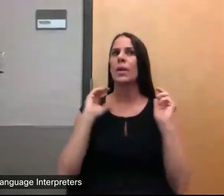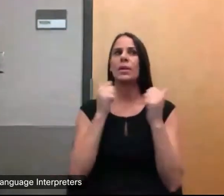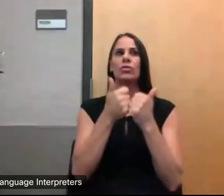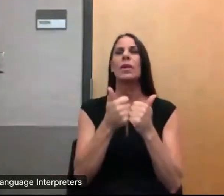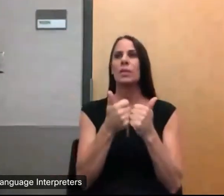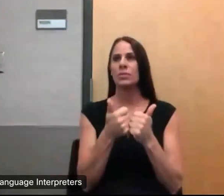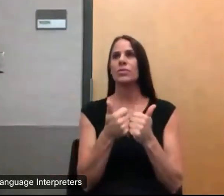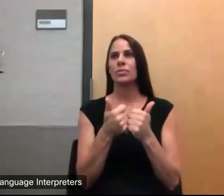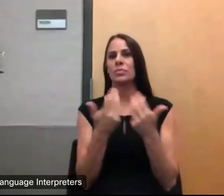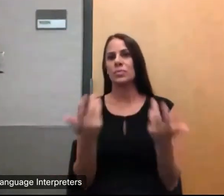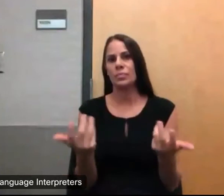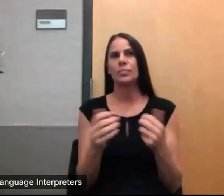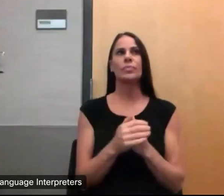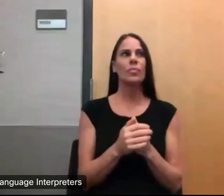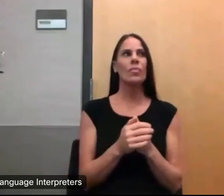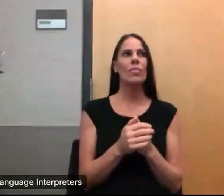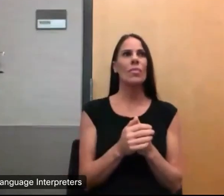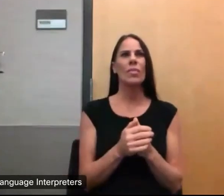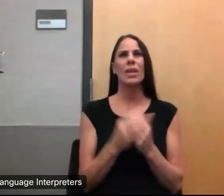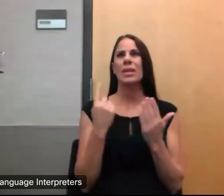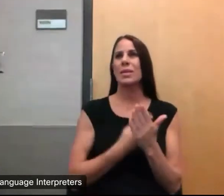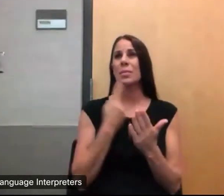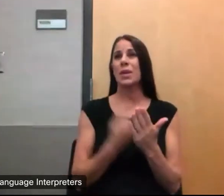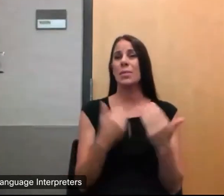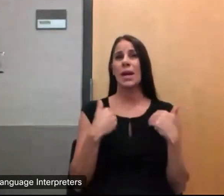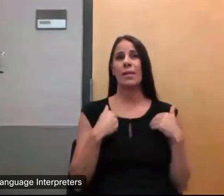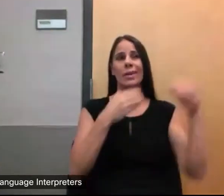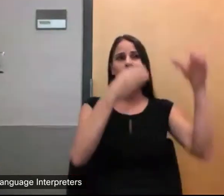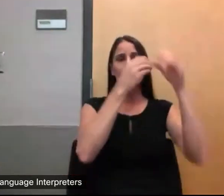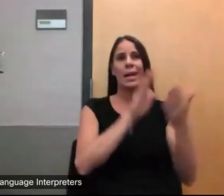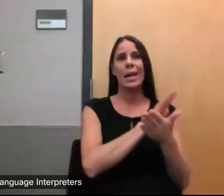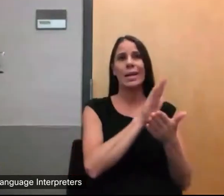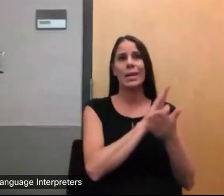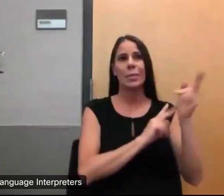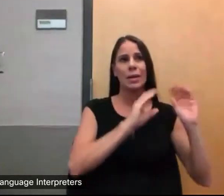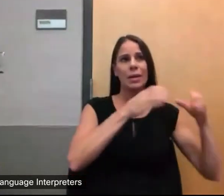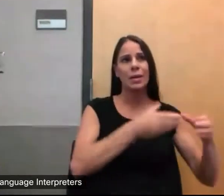um, having sometimes academics or other public health.